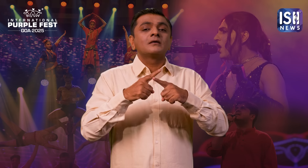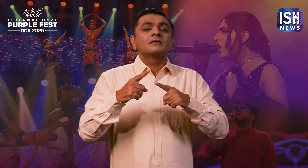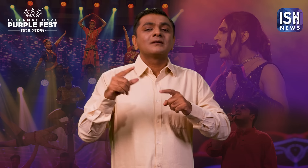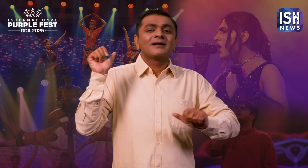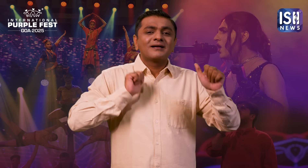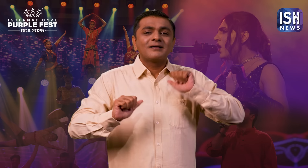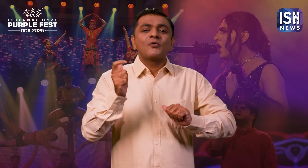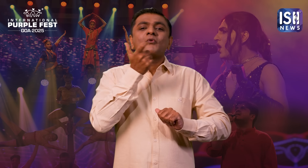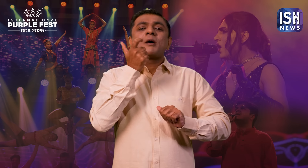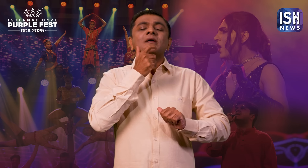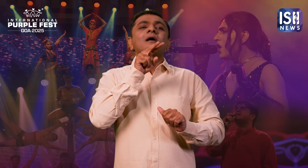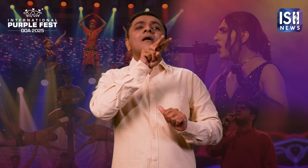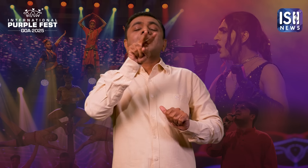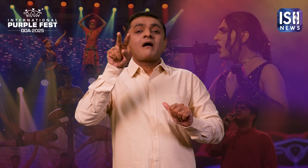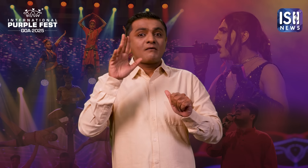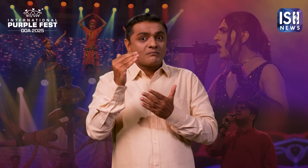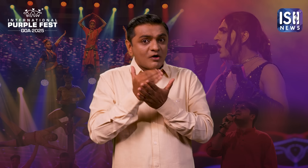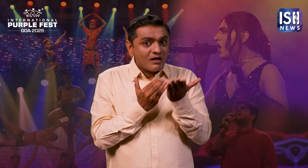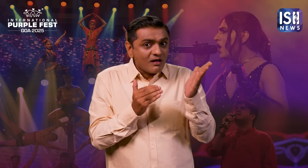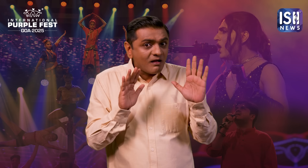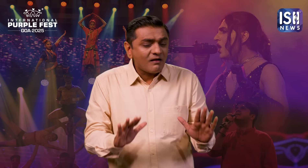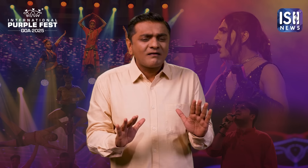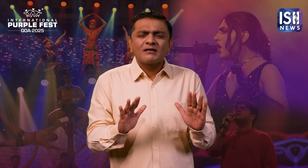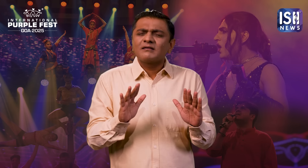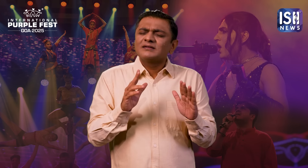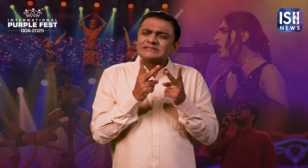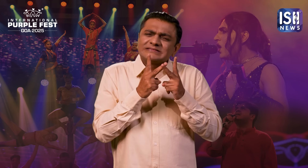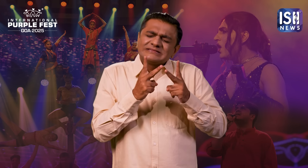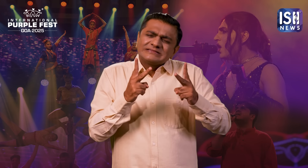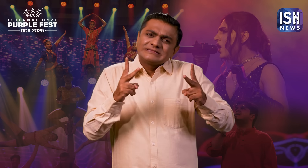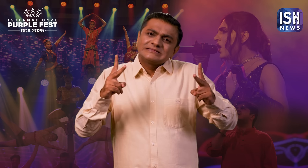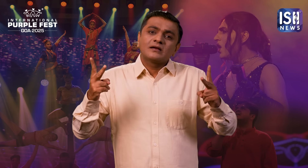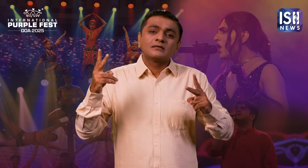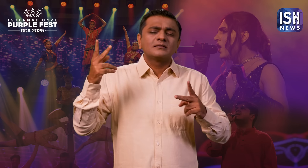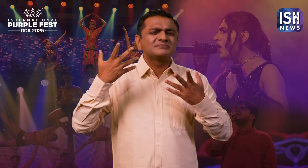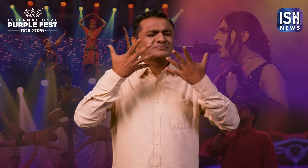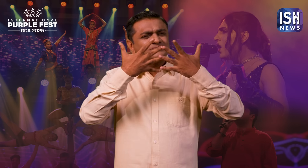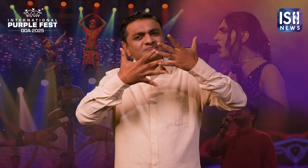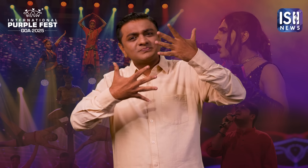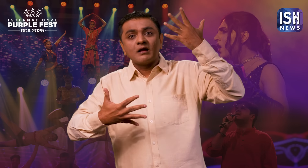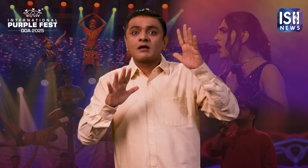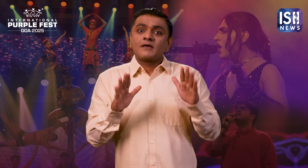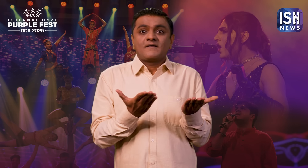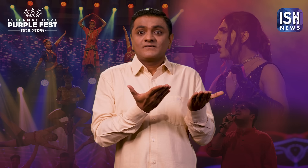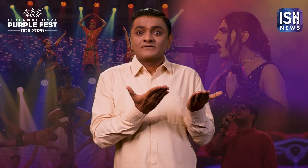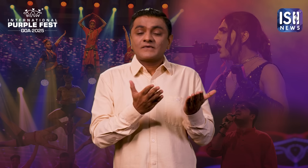It will also have comedy and many other programmes.